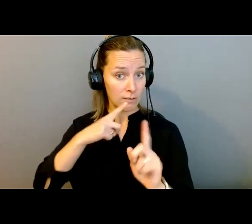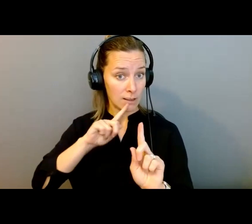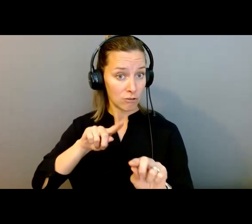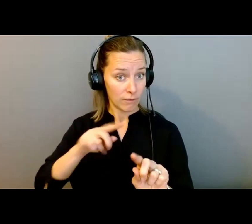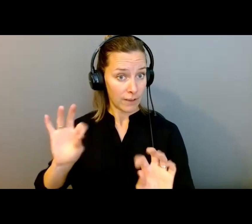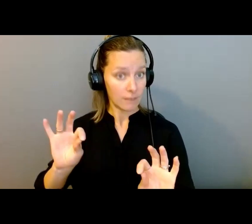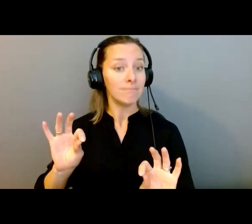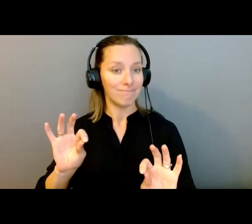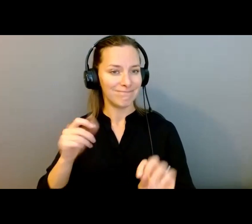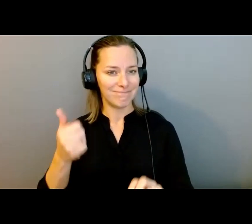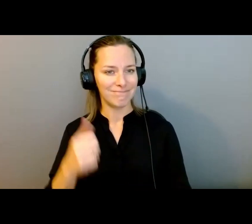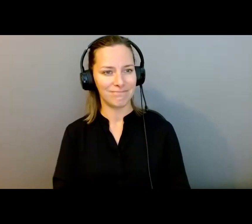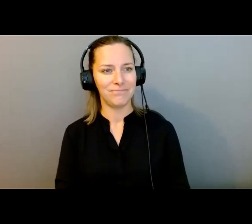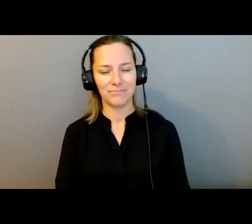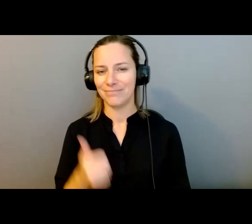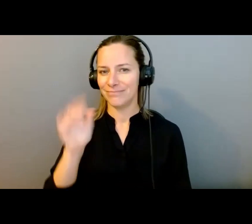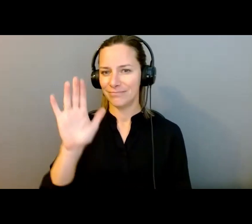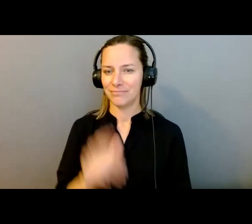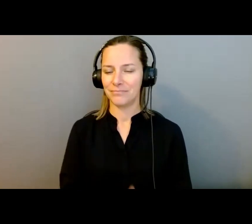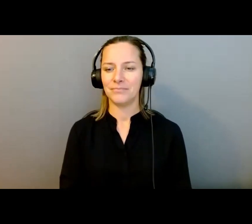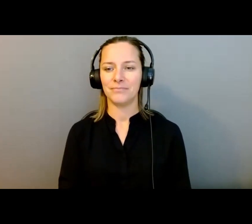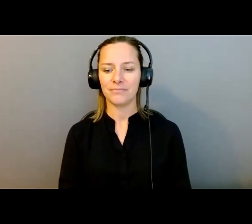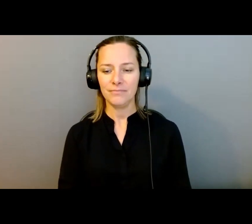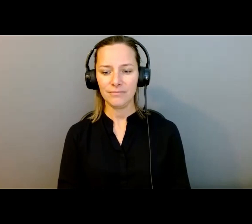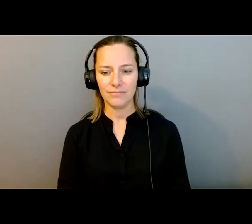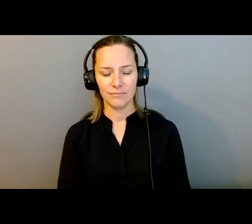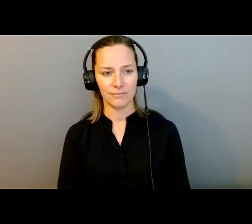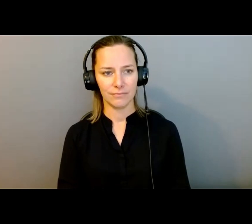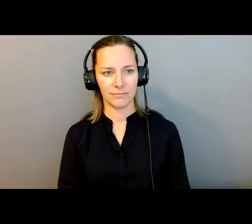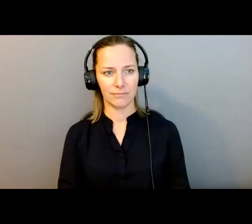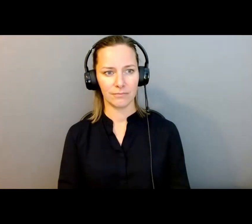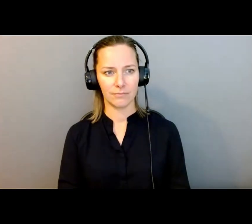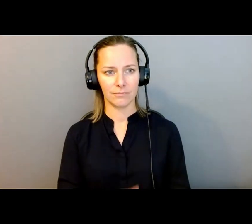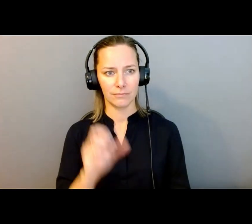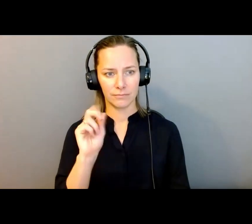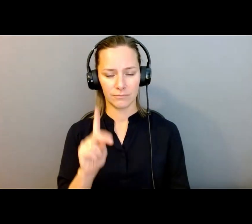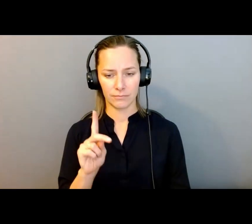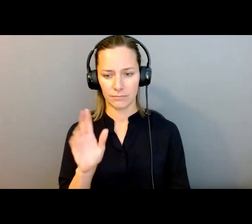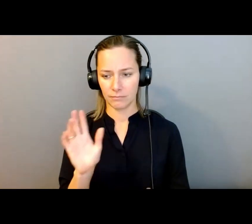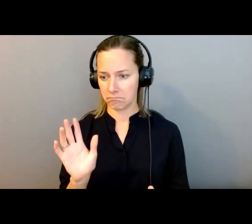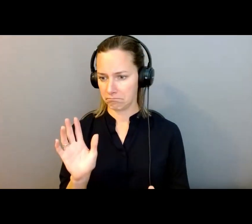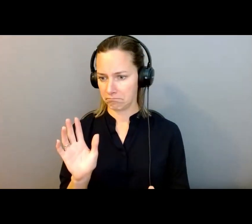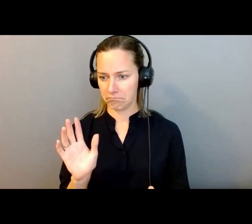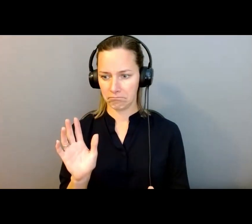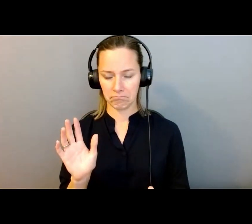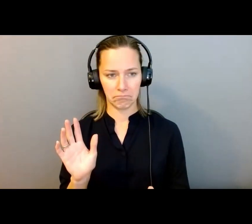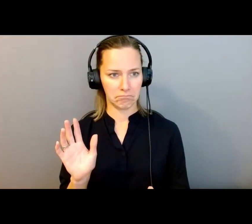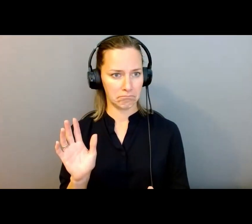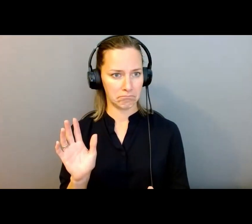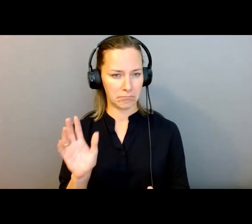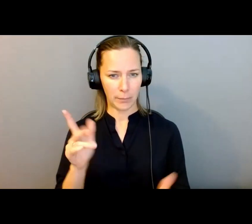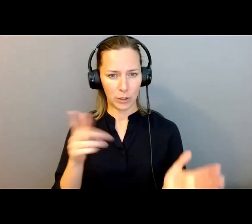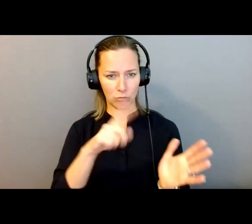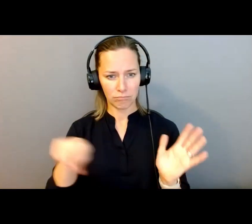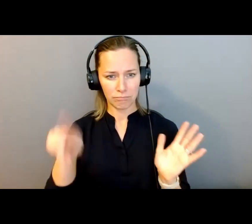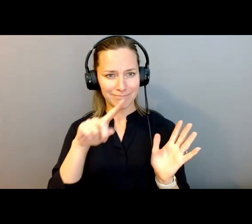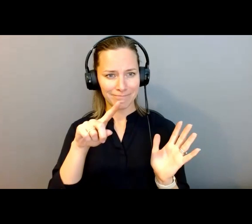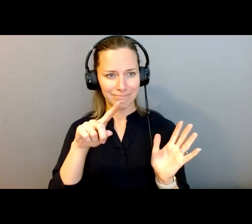Wonderful. So maybe I'll give everyone a moment to overcome that awkward